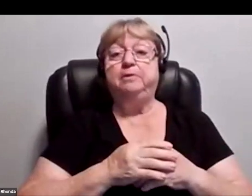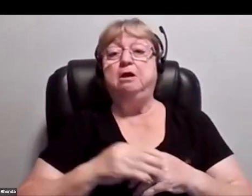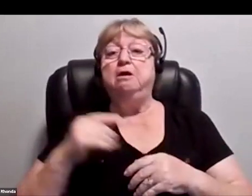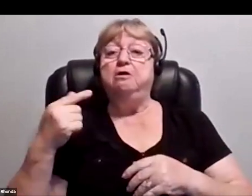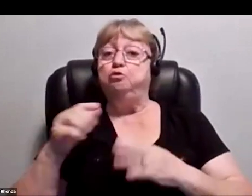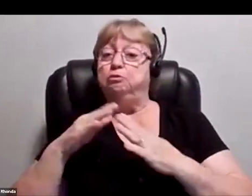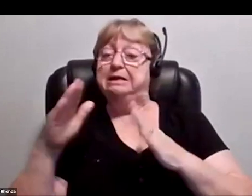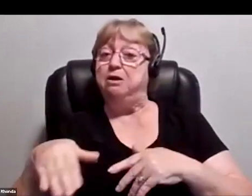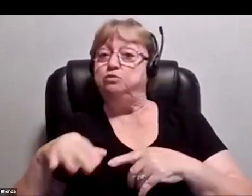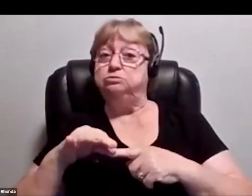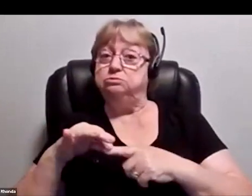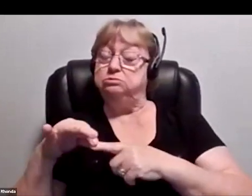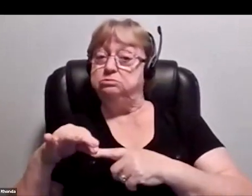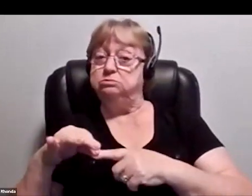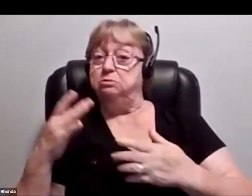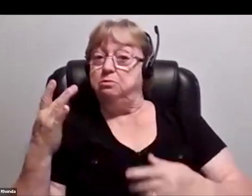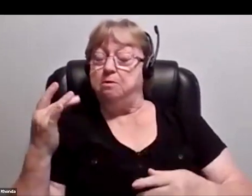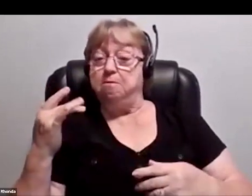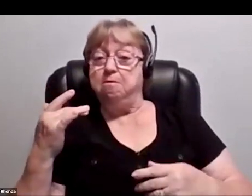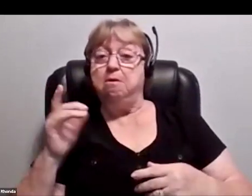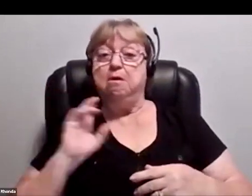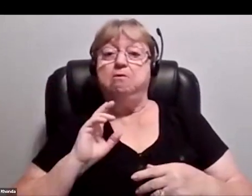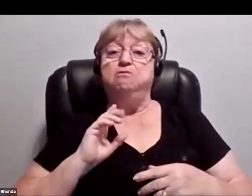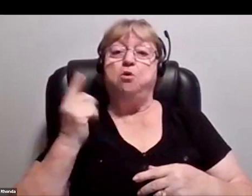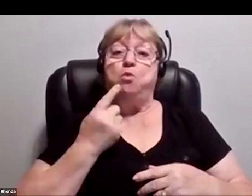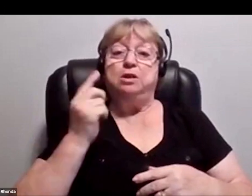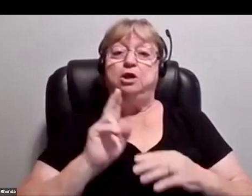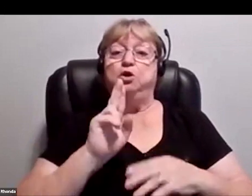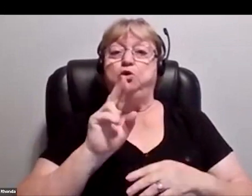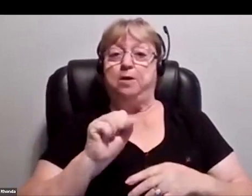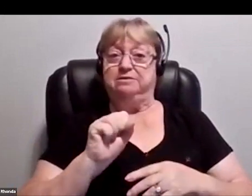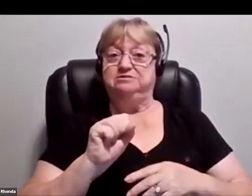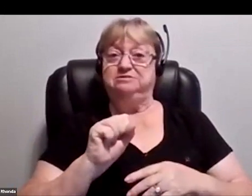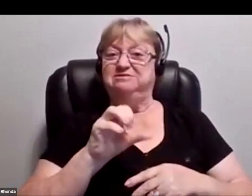because we're the only US station on Antarctica that has a greenhouse.